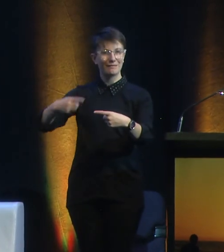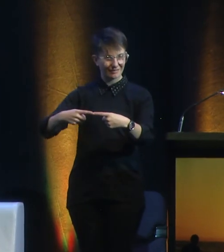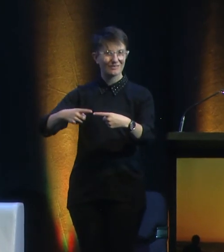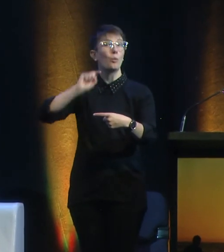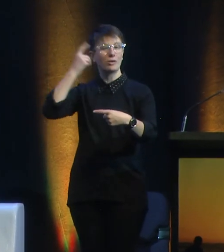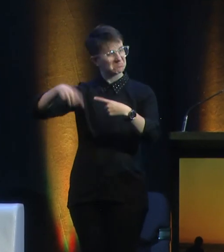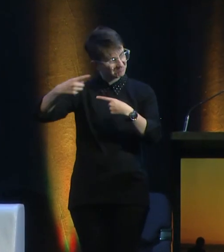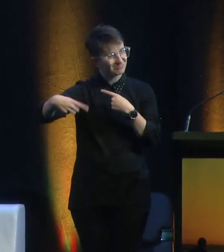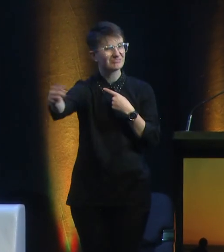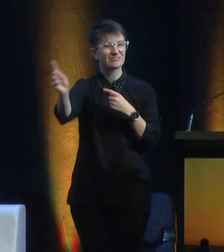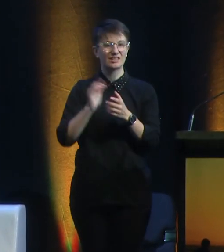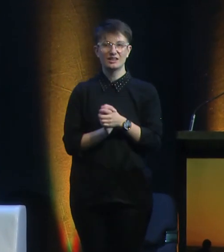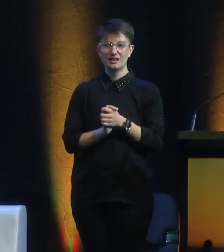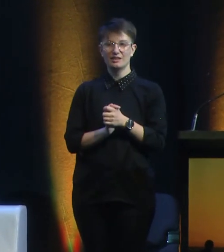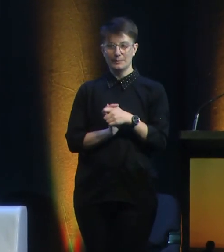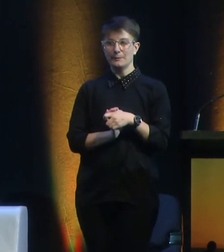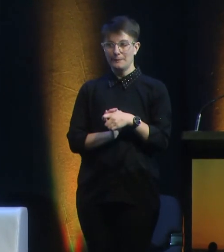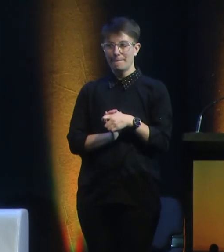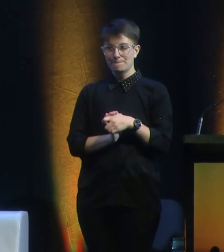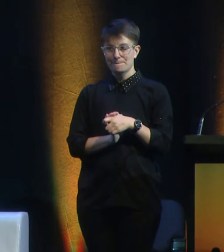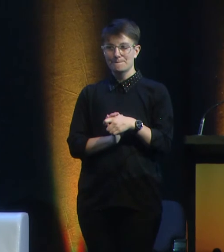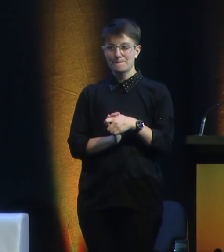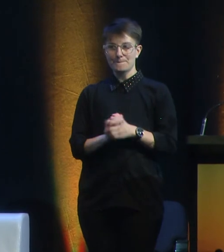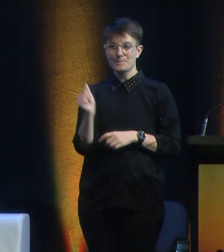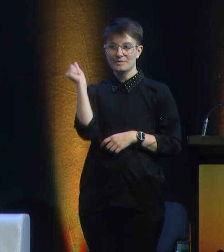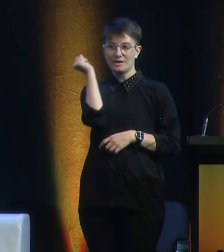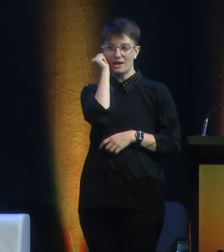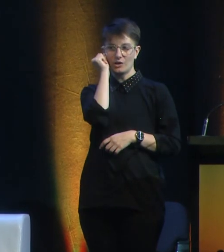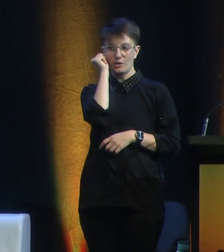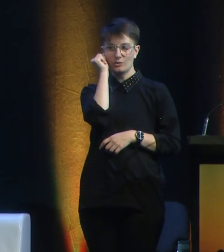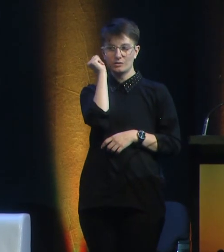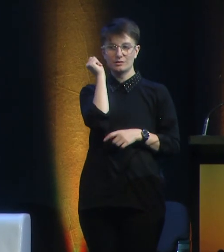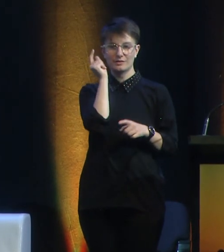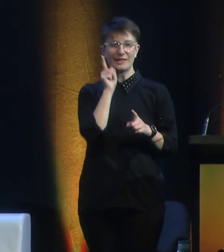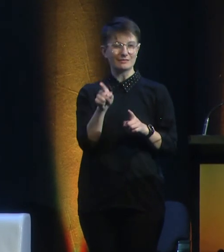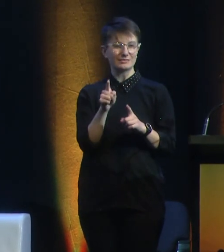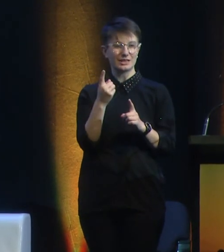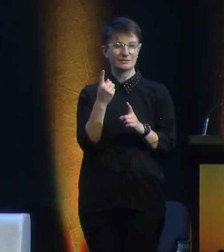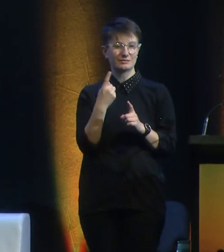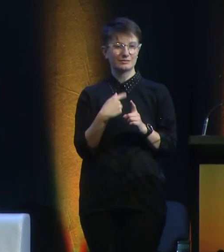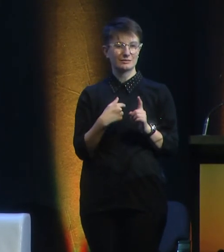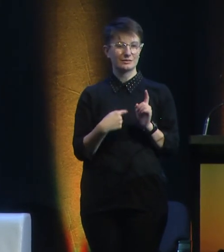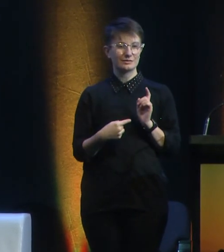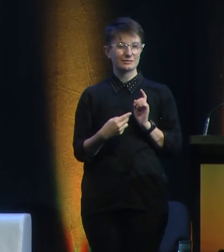know, I know Lisa Tumahai, Ngāi Tahu CEO is in the room, and they've got, I can't remember